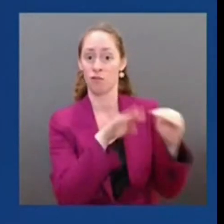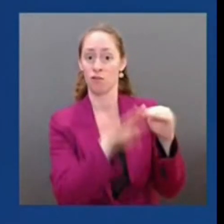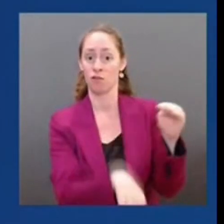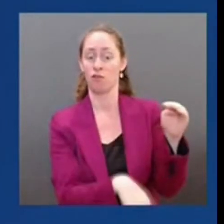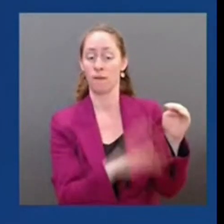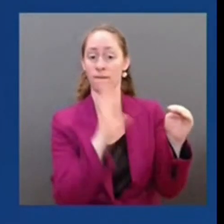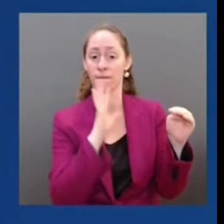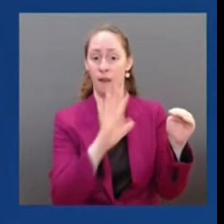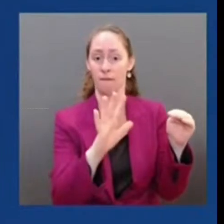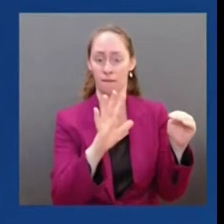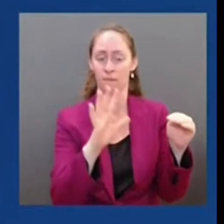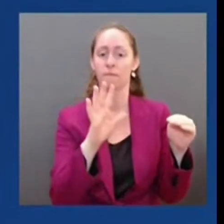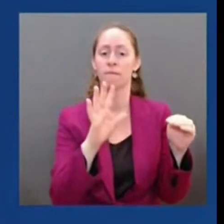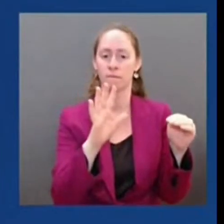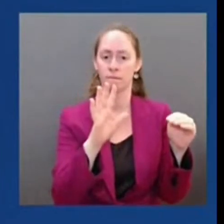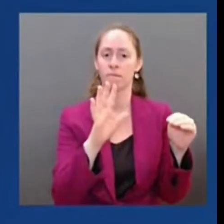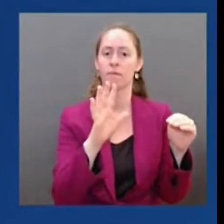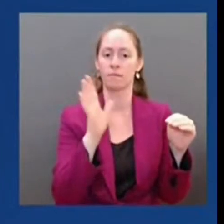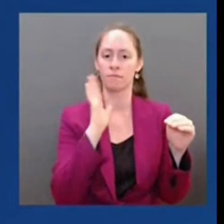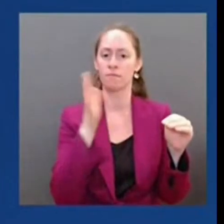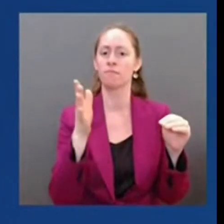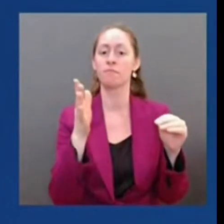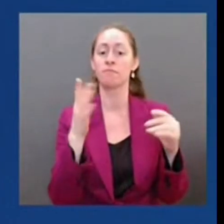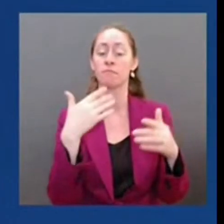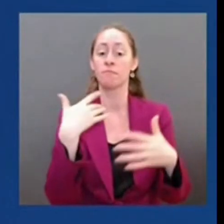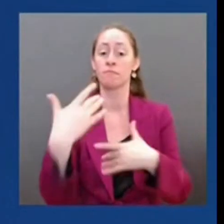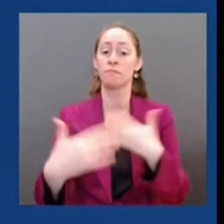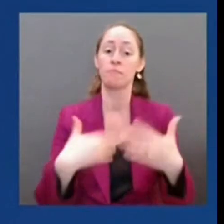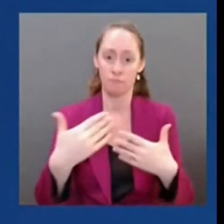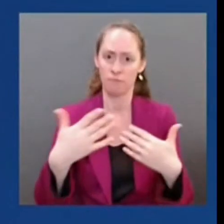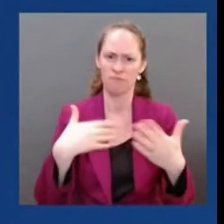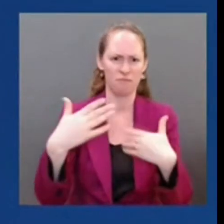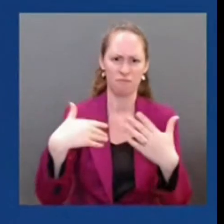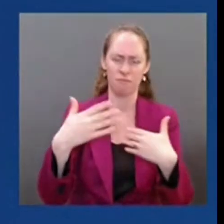EXPECTATION THEN THAT PEDIATRIC VACCINE FOR UNDER 5s WILL BE ROLLED OUT SEPARATELY